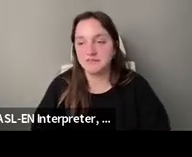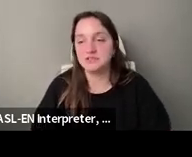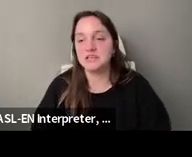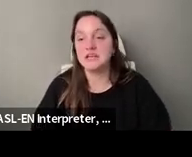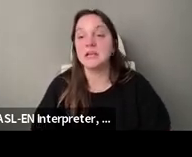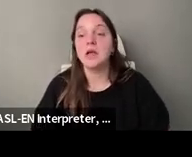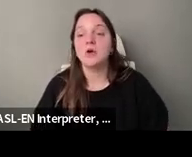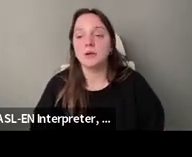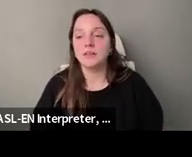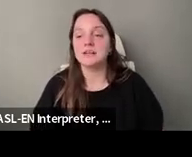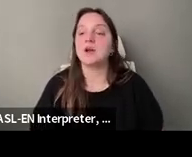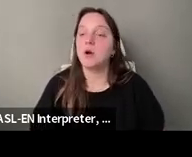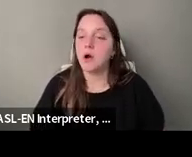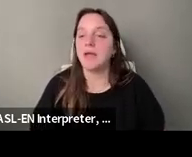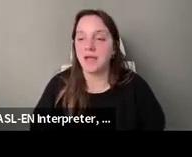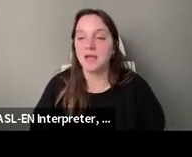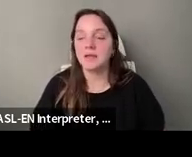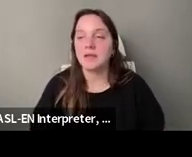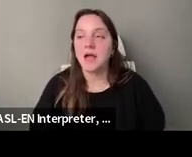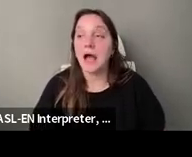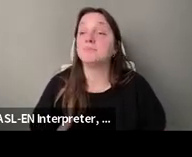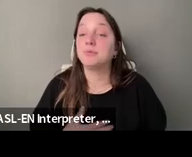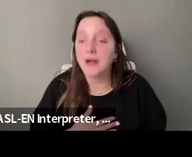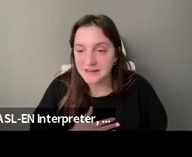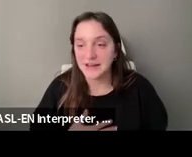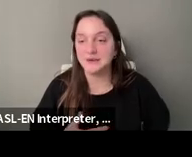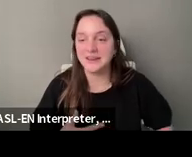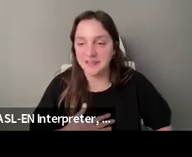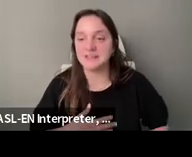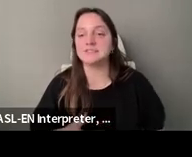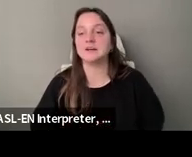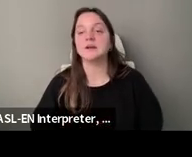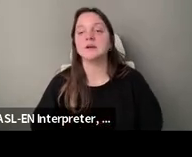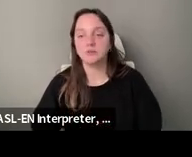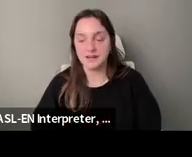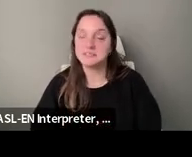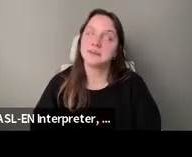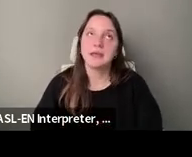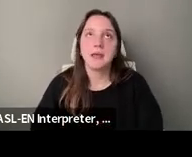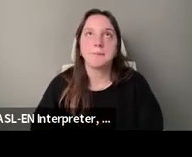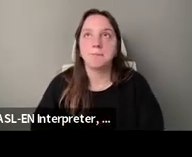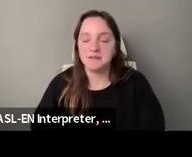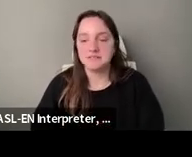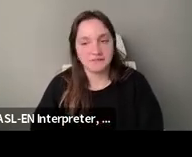doctor got can I have an abortion. And then the refugee realized, oh, okay, I'm pregnant, I don't have cancer, great. But the doctor didn't